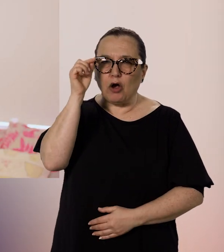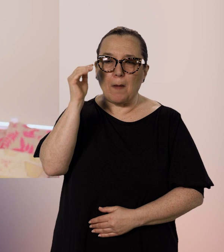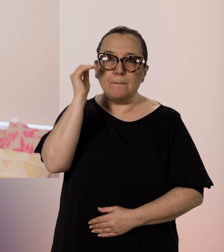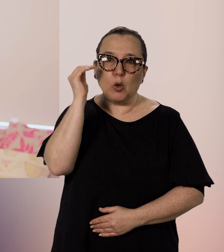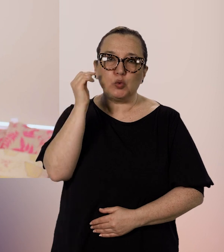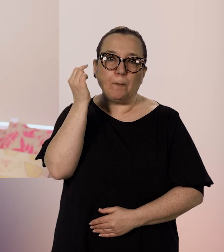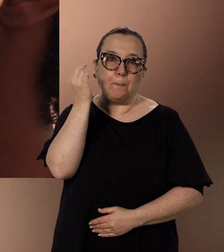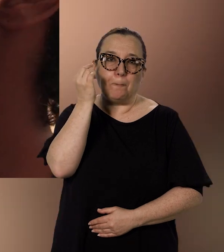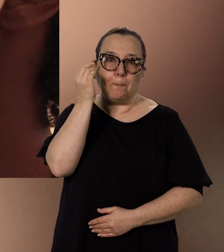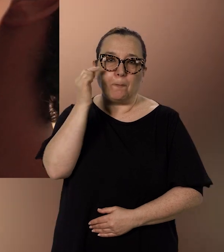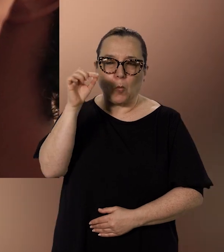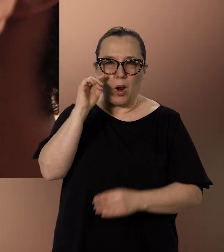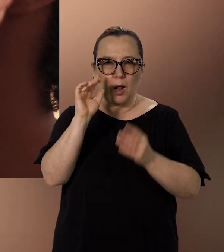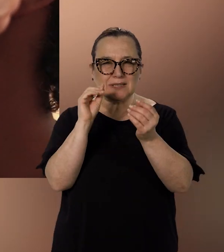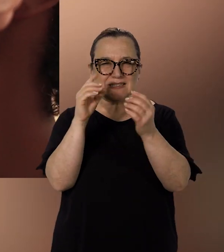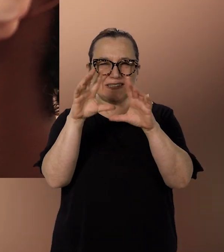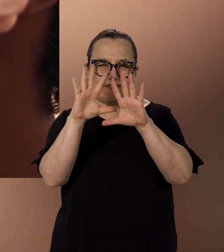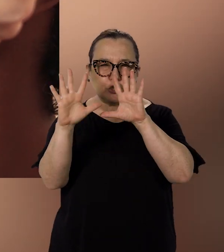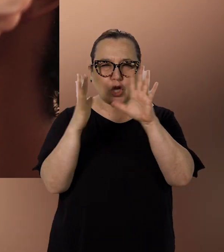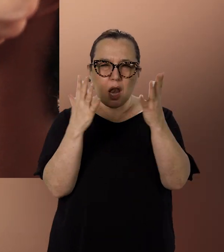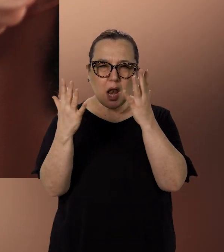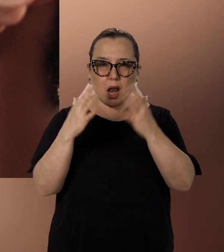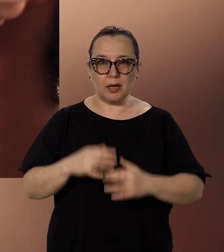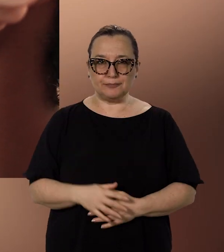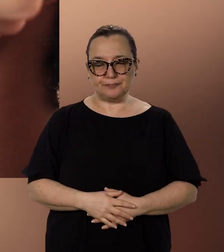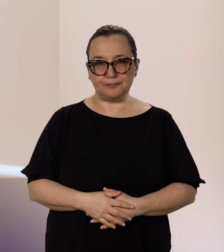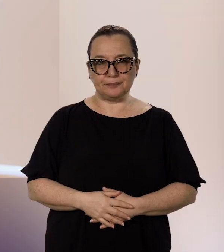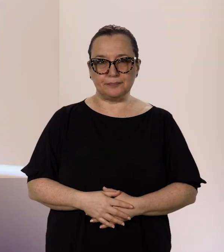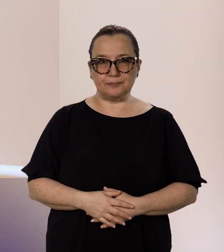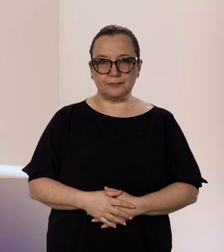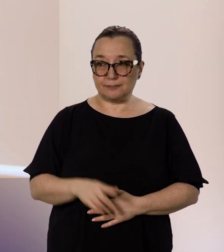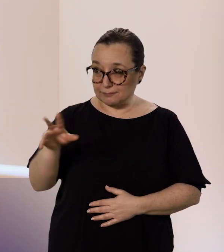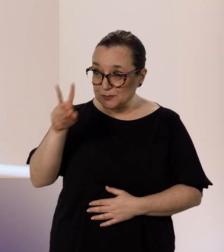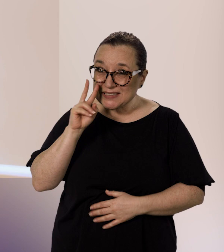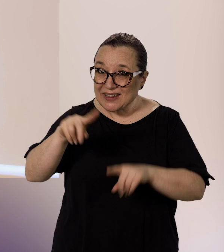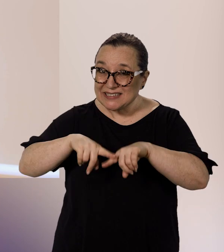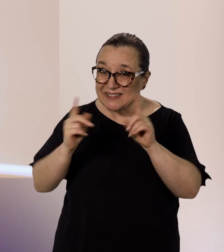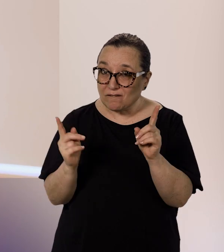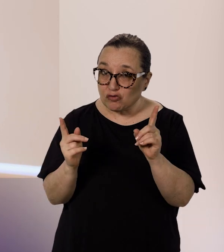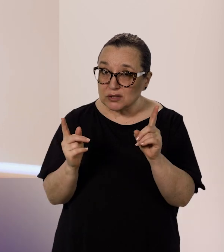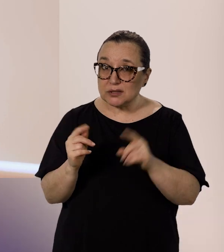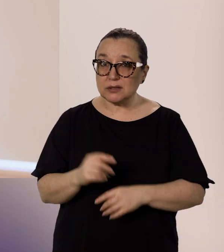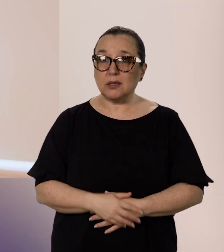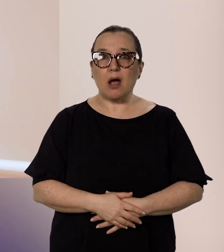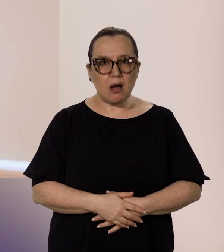on the bottom lashes, again for definition. So then if you see the difference there